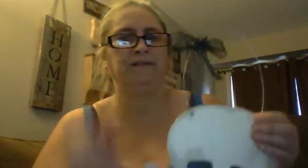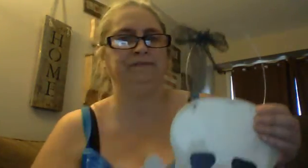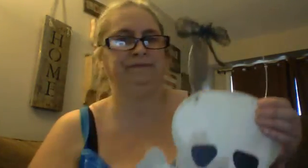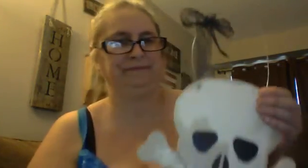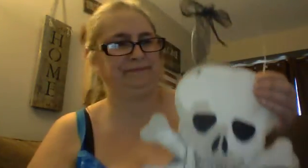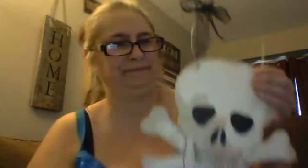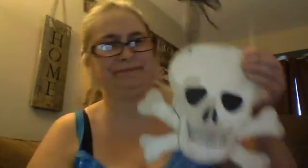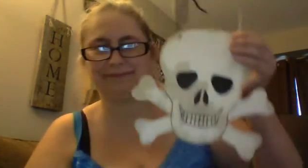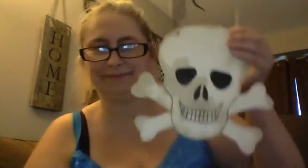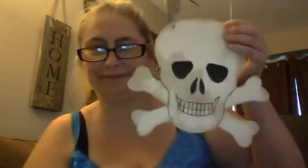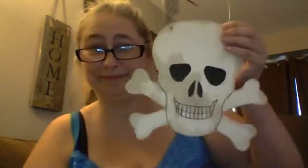I will fix this later..